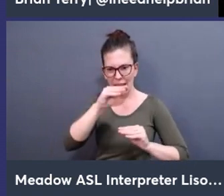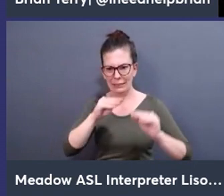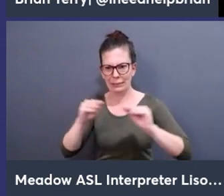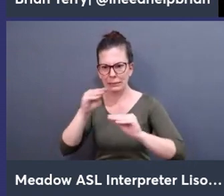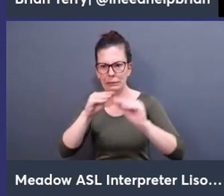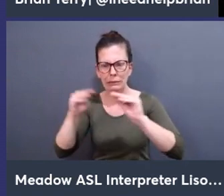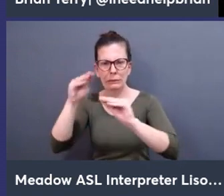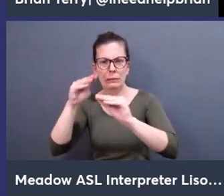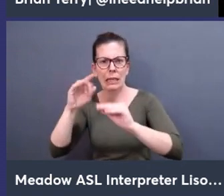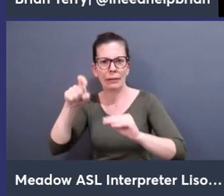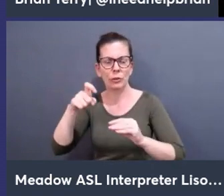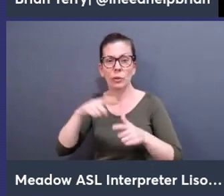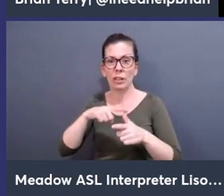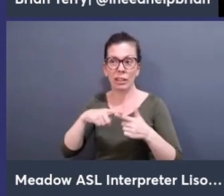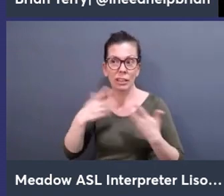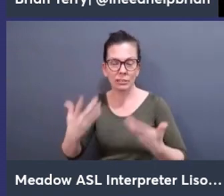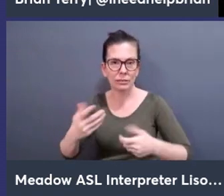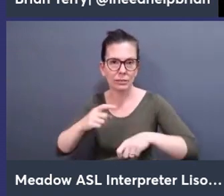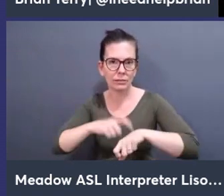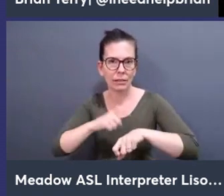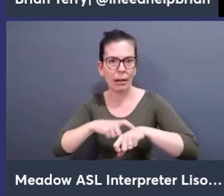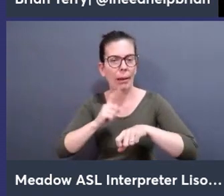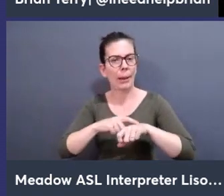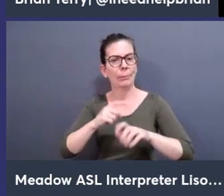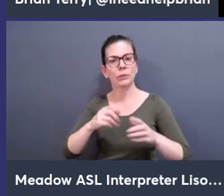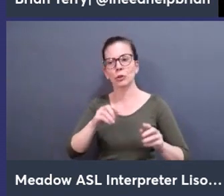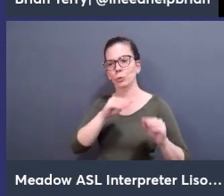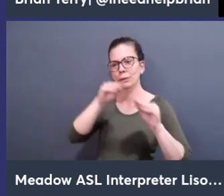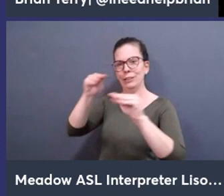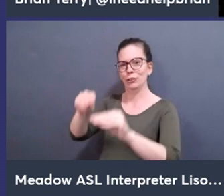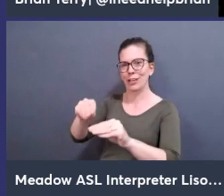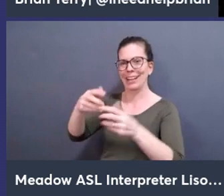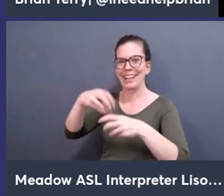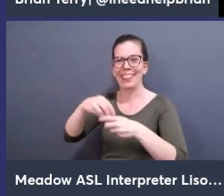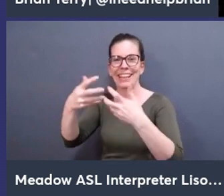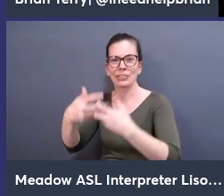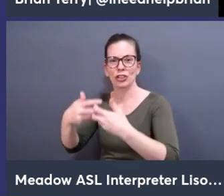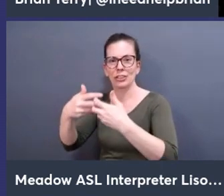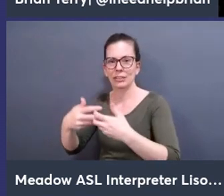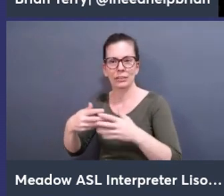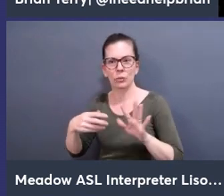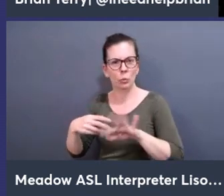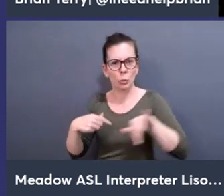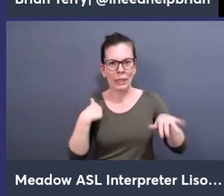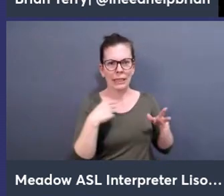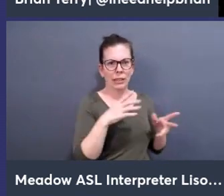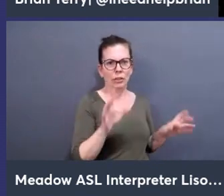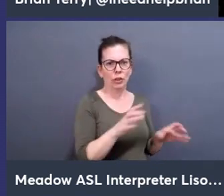And then also spend time in integrating this into the engine. We're taking all of this work out of it for game developers and making it